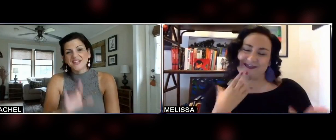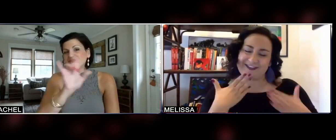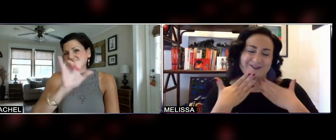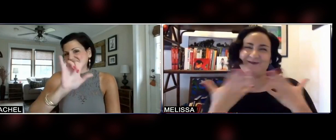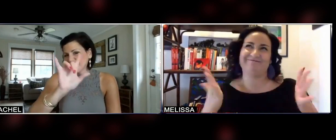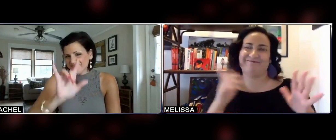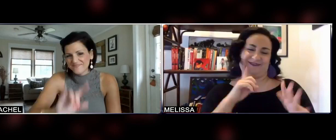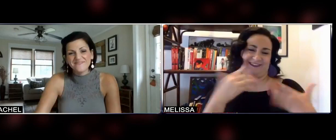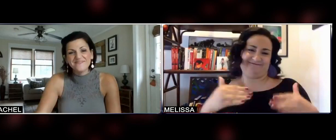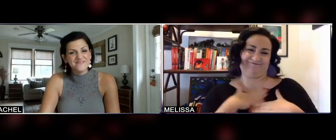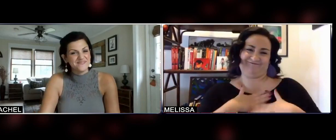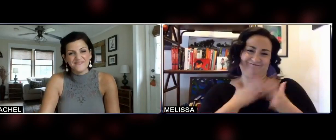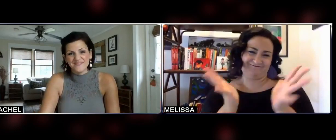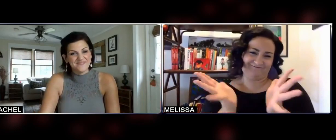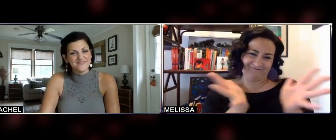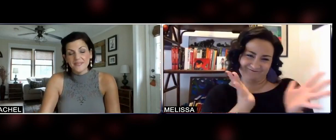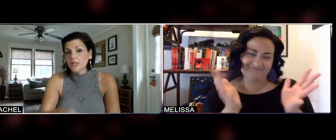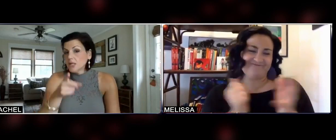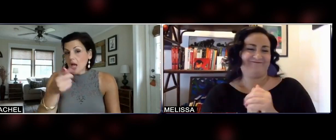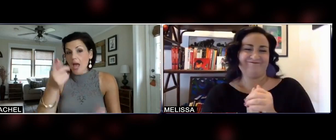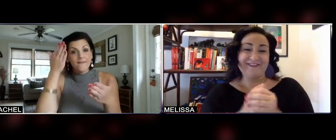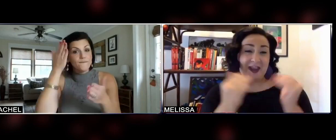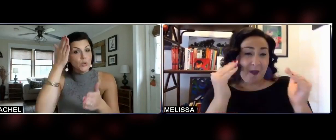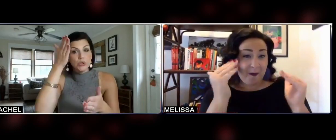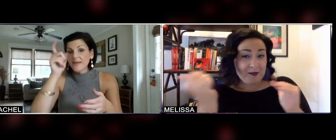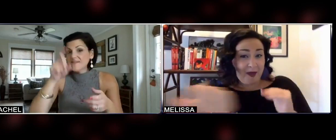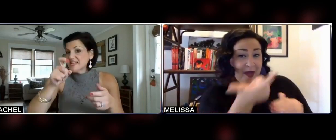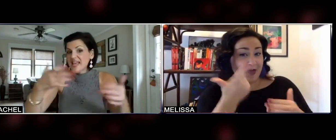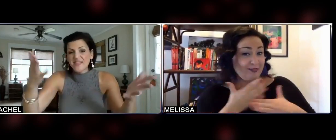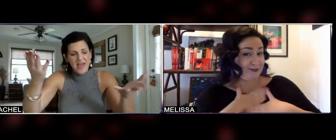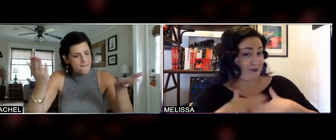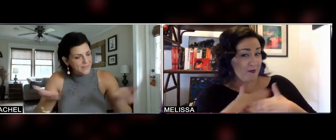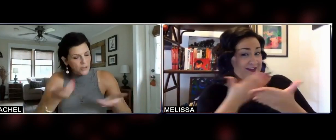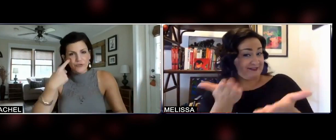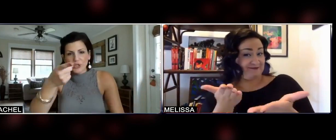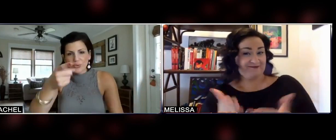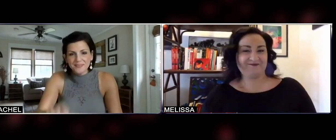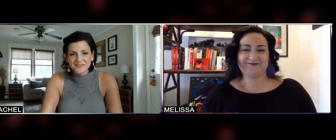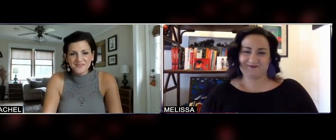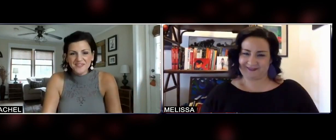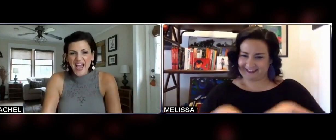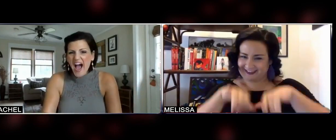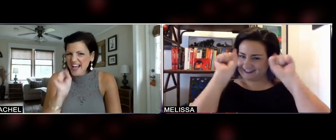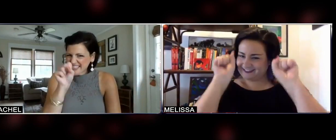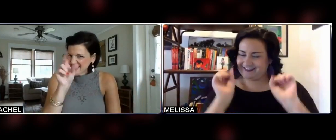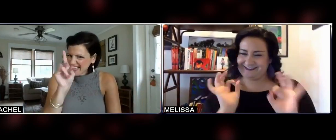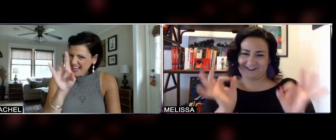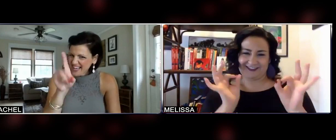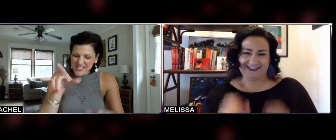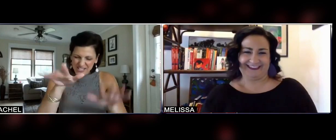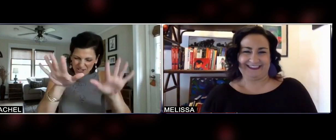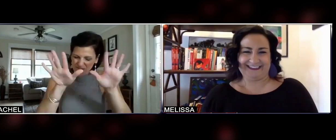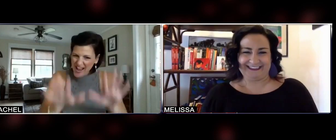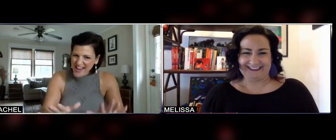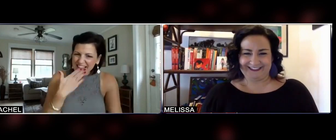Seriously! I really enjoy talking with you. Love ya. In the future, if you need anything. I'm here for you. Yes! Definitely!